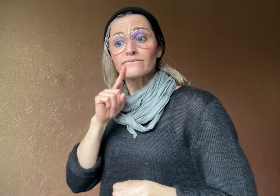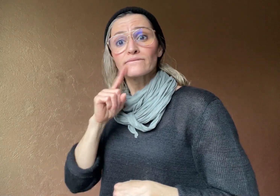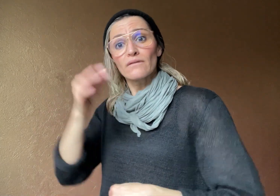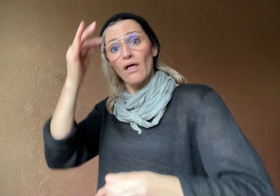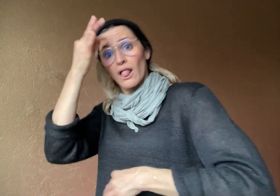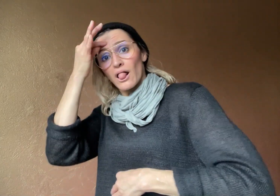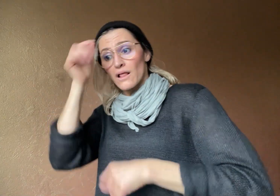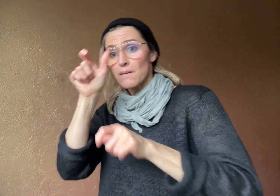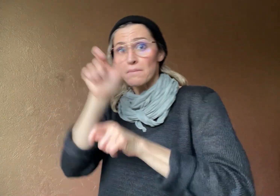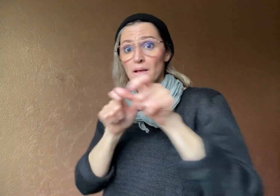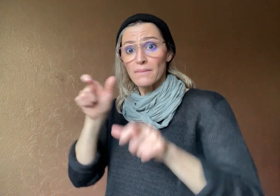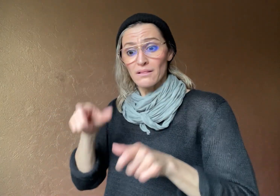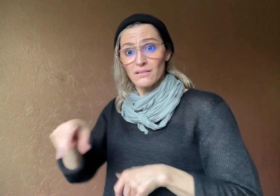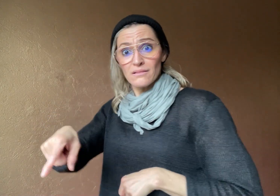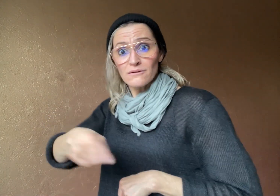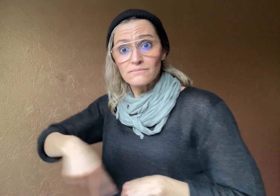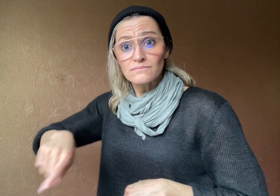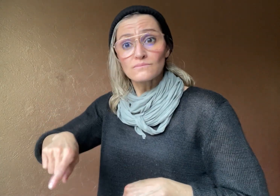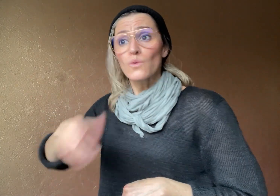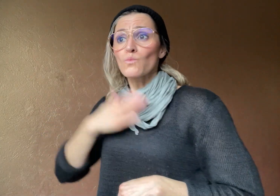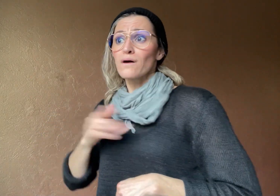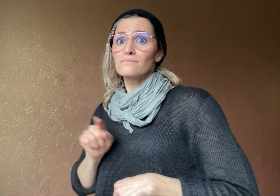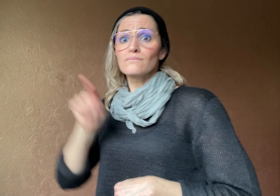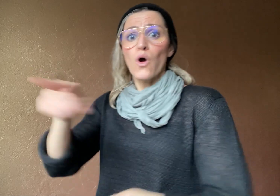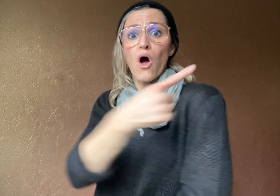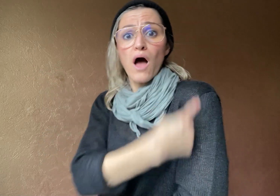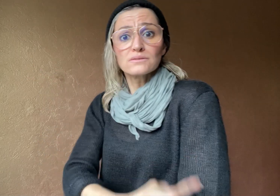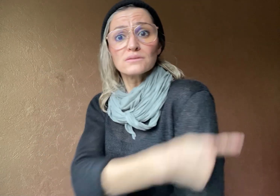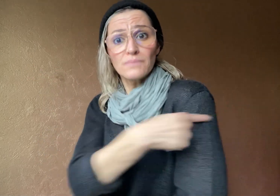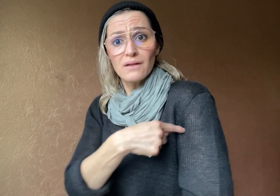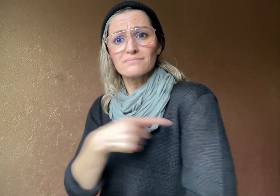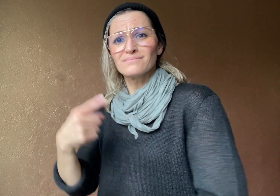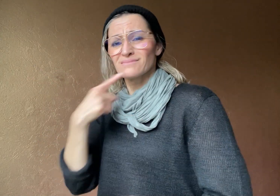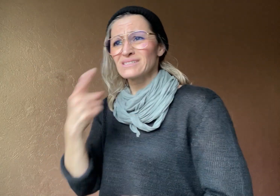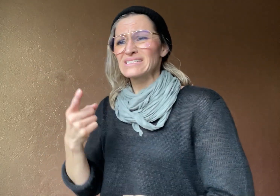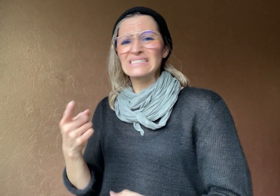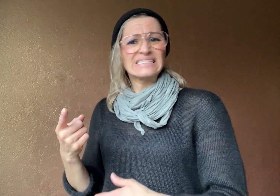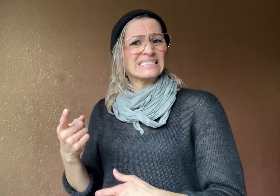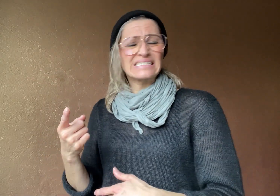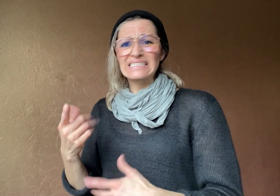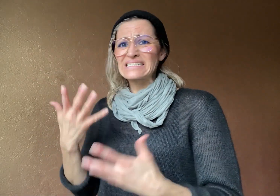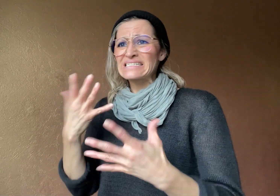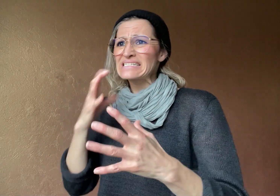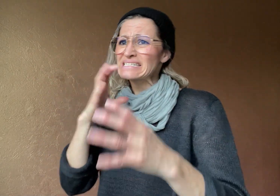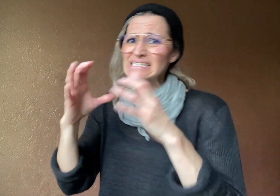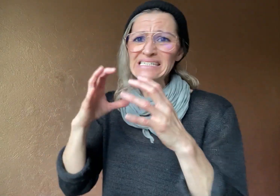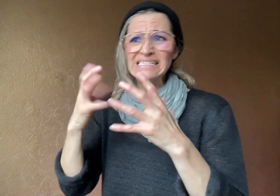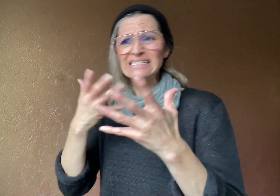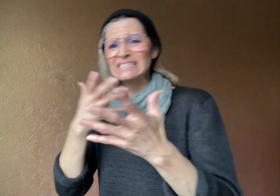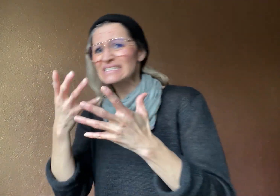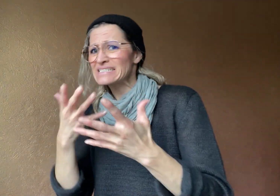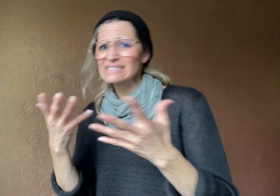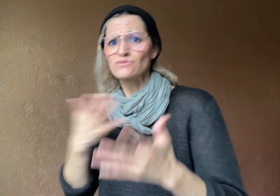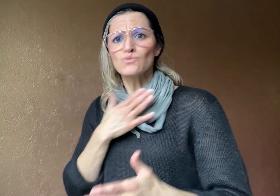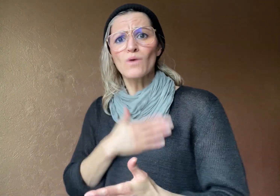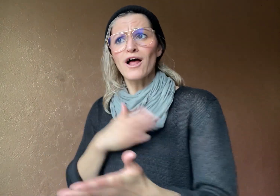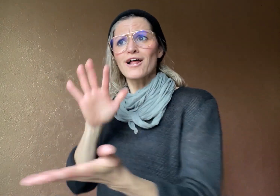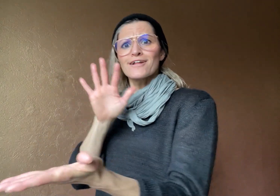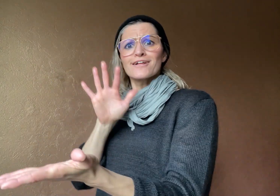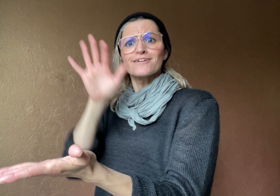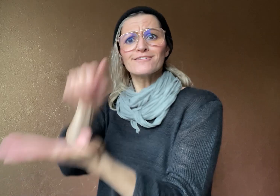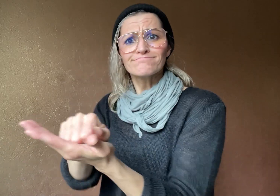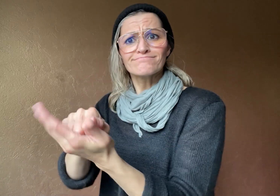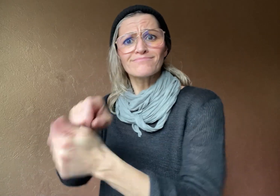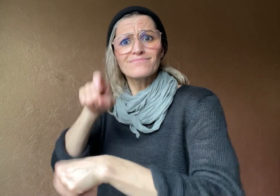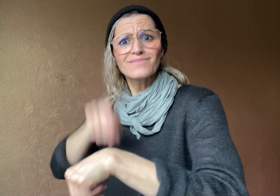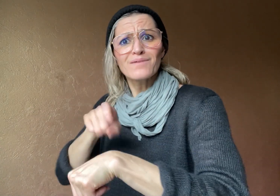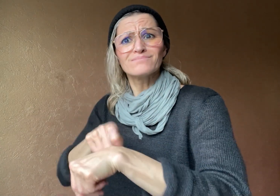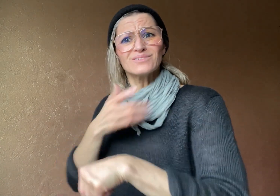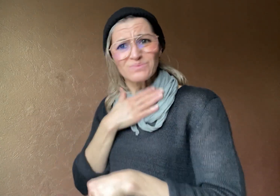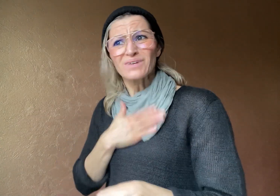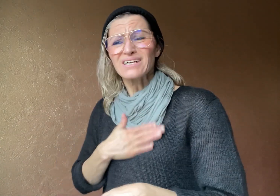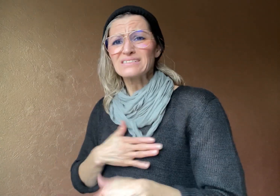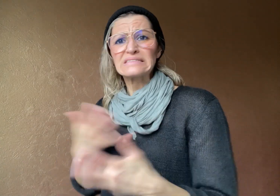Deaf patients say that they have a hard time making appointments to